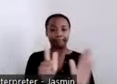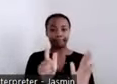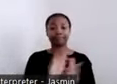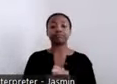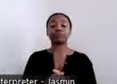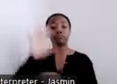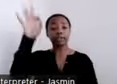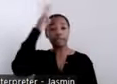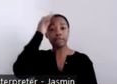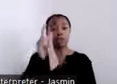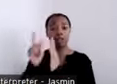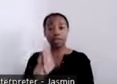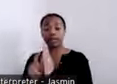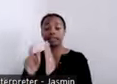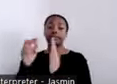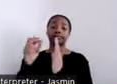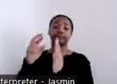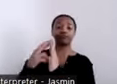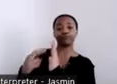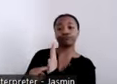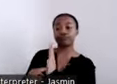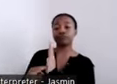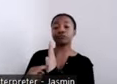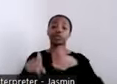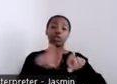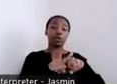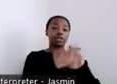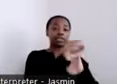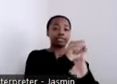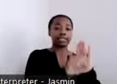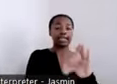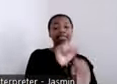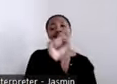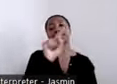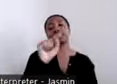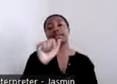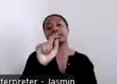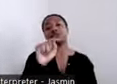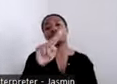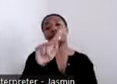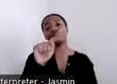regulations as well as state statutes. As you may know, the state of Georgia’s